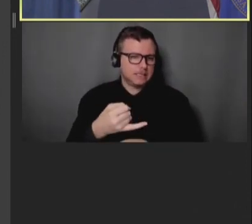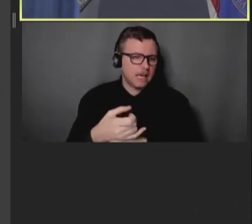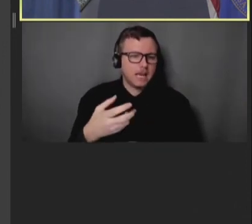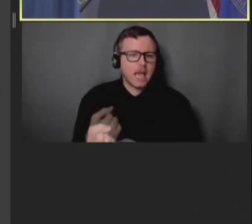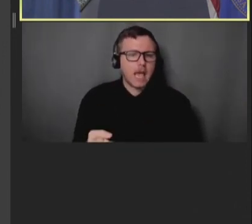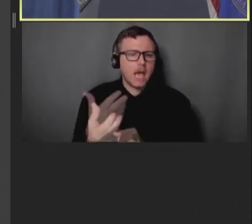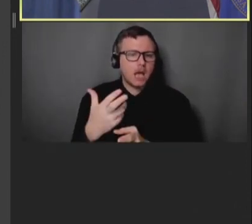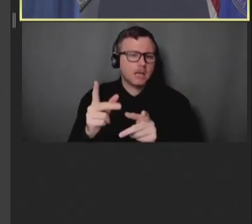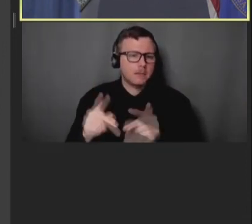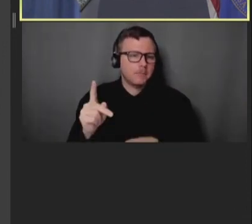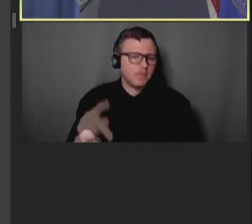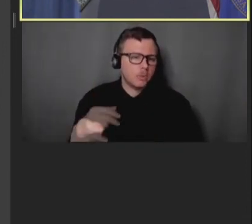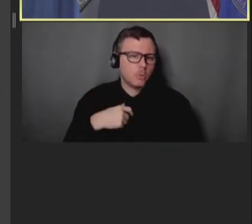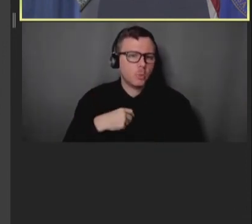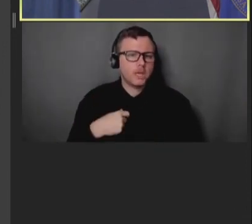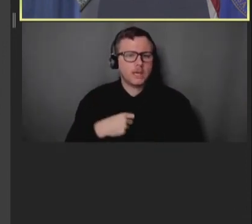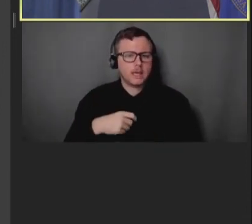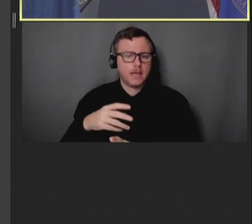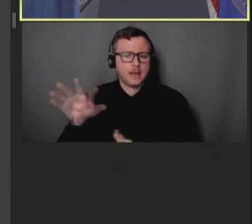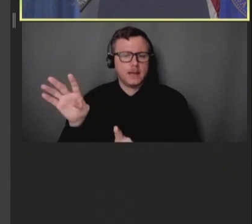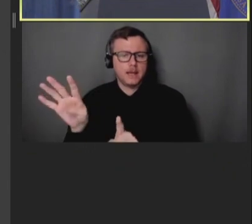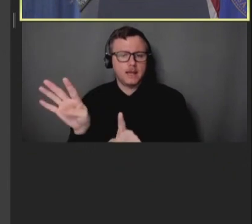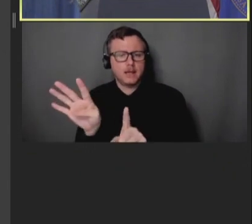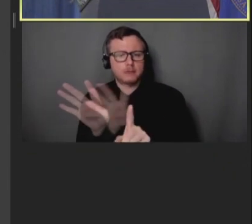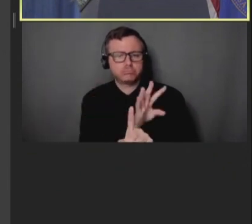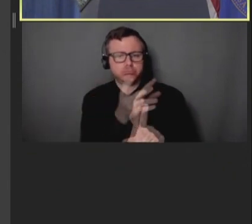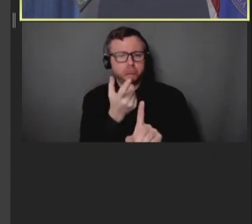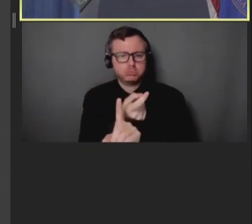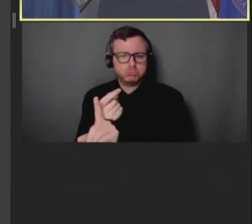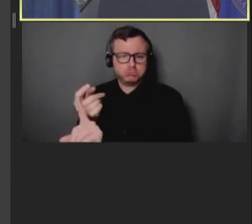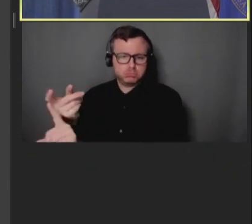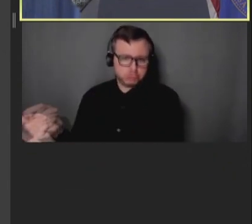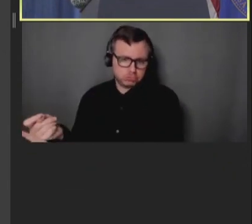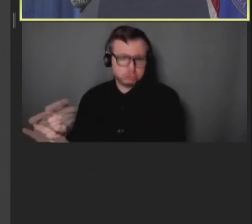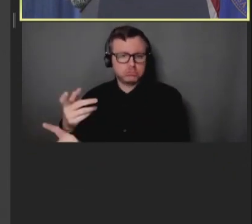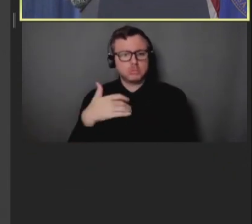site in a given time. And we were sort of given carte blanche as to who we should vaccinate.